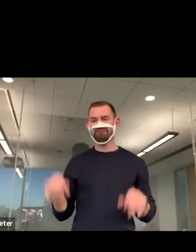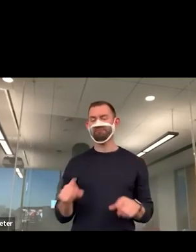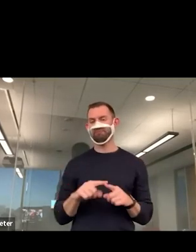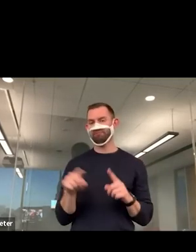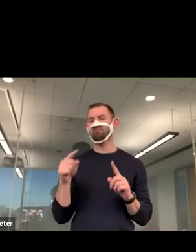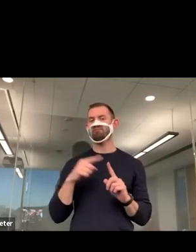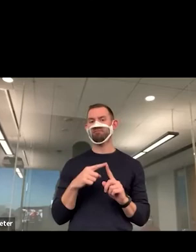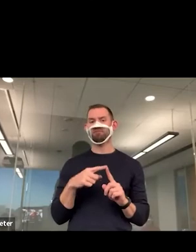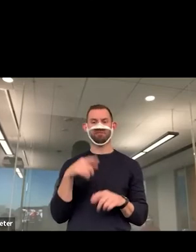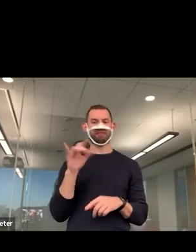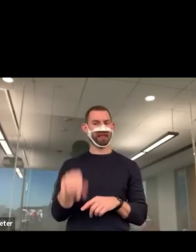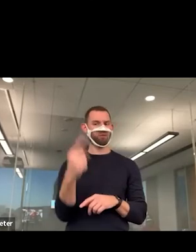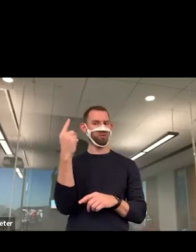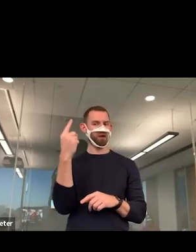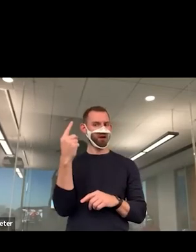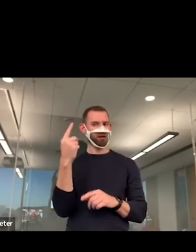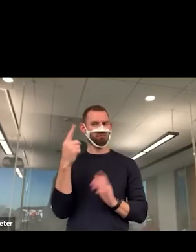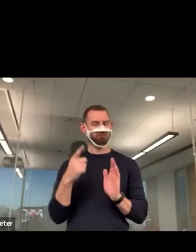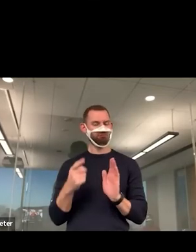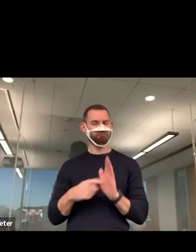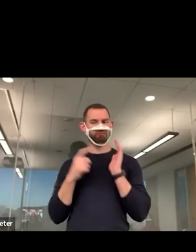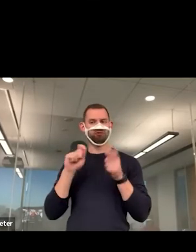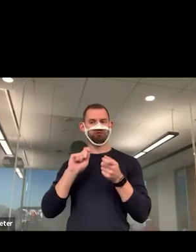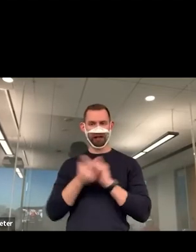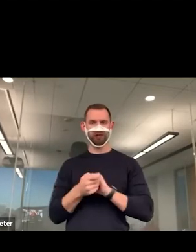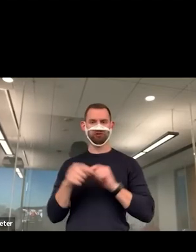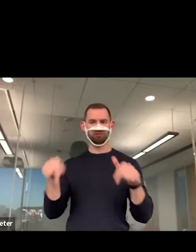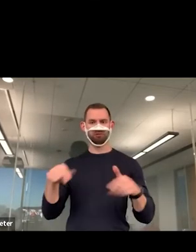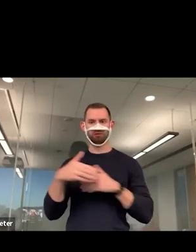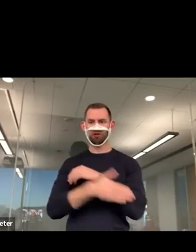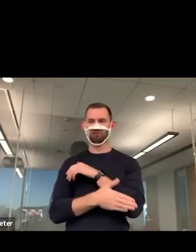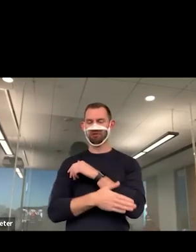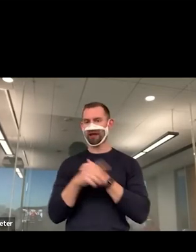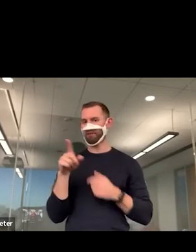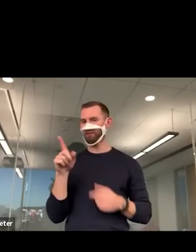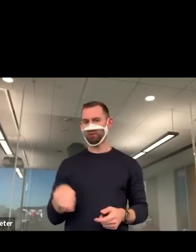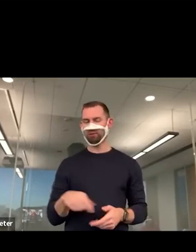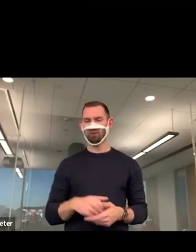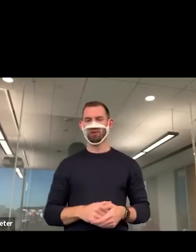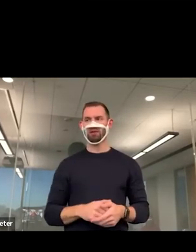change in this country and there's been a lot of people have thought about this and talked about